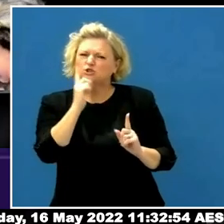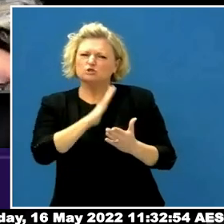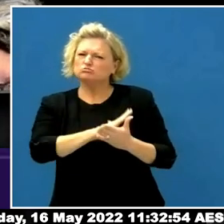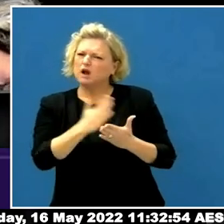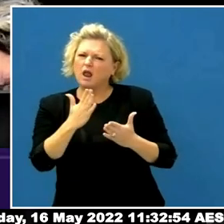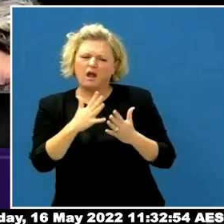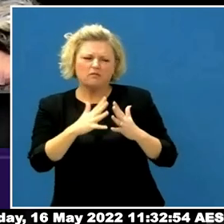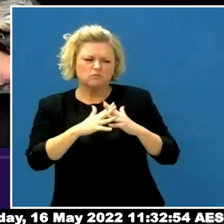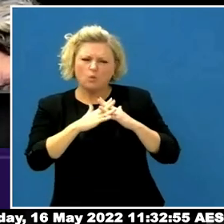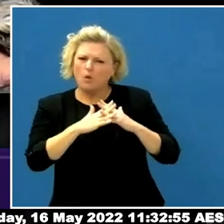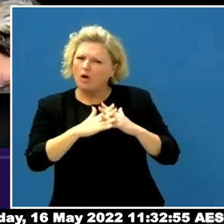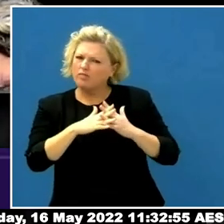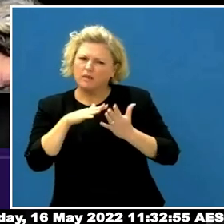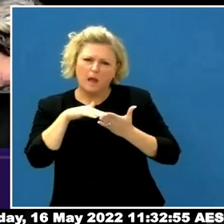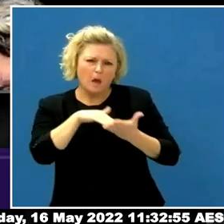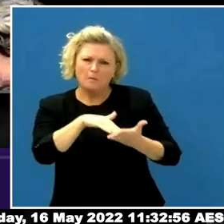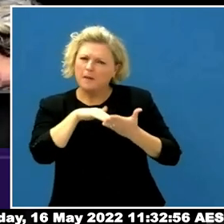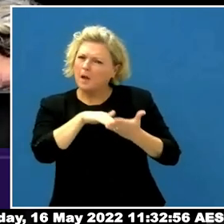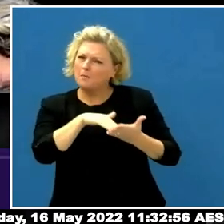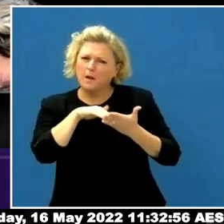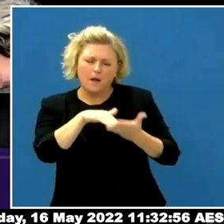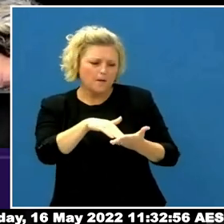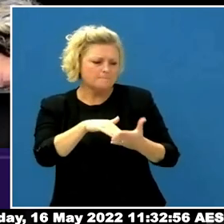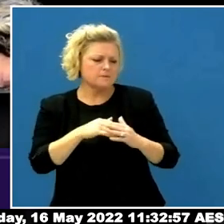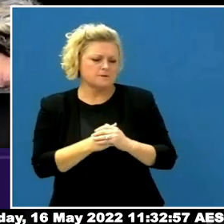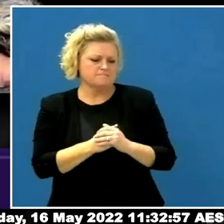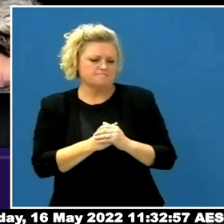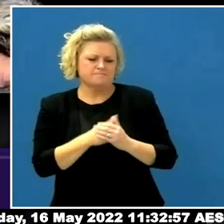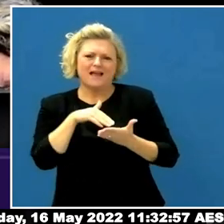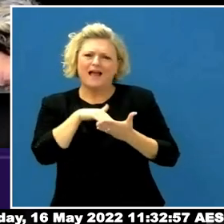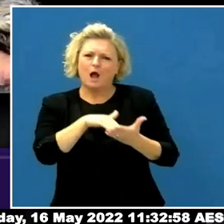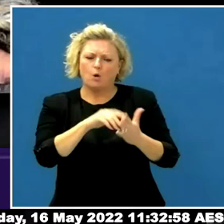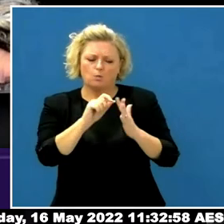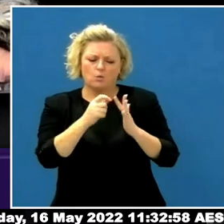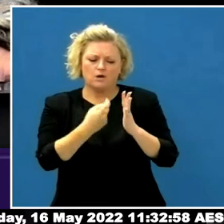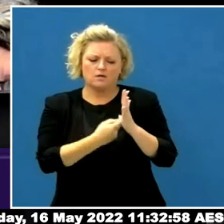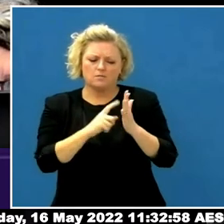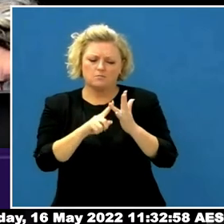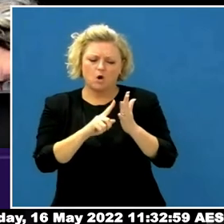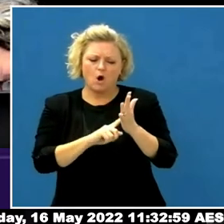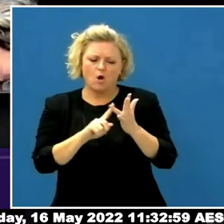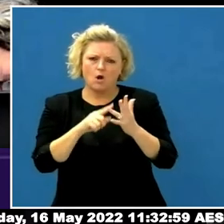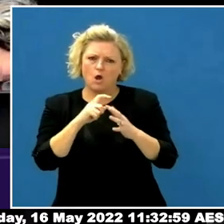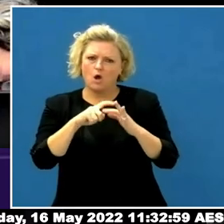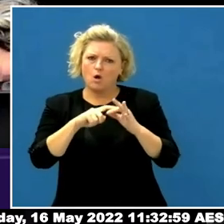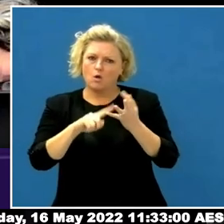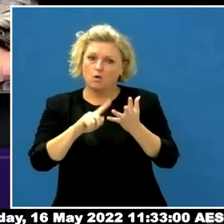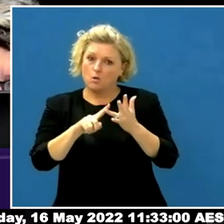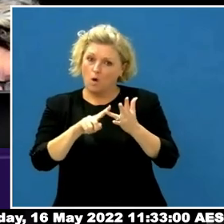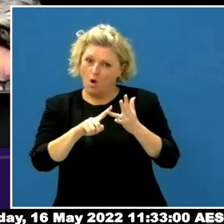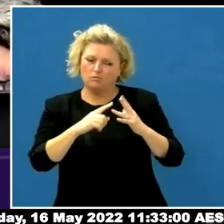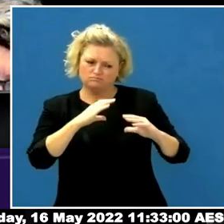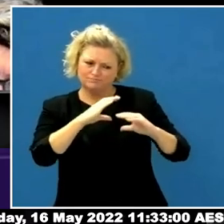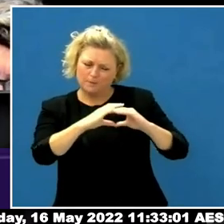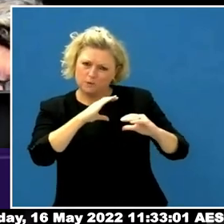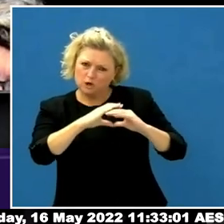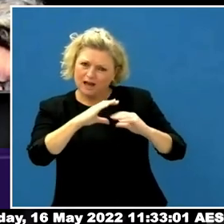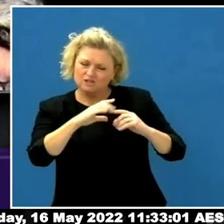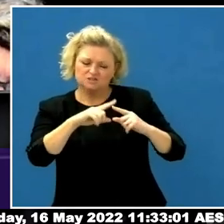They helped with his Proloquo2Go. They used the board maker with flash cards. Yes.